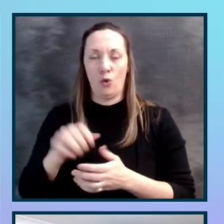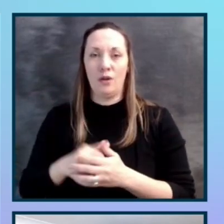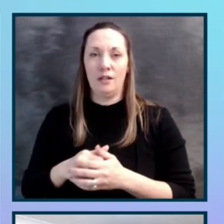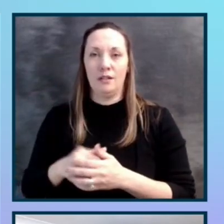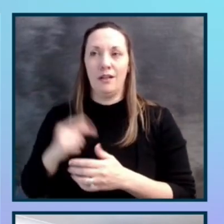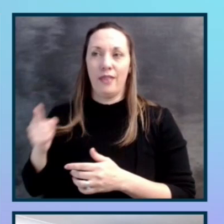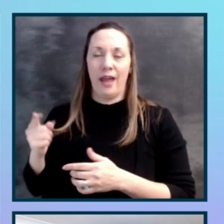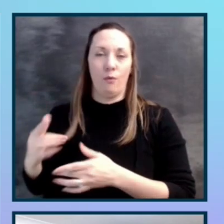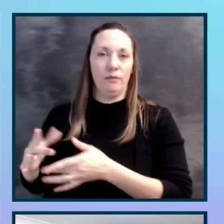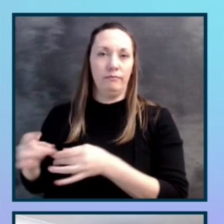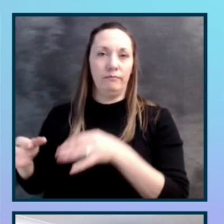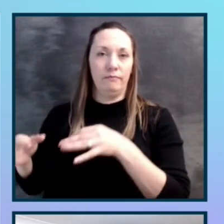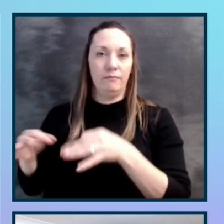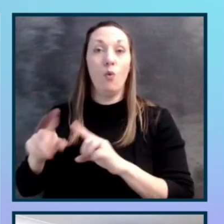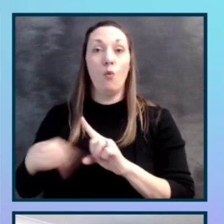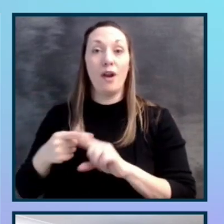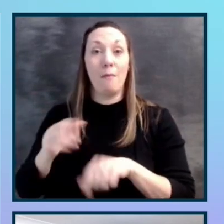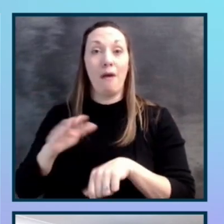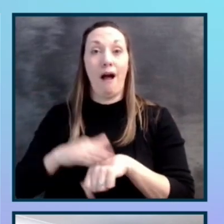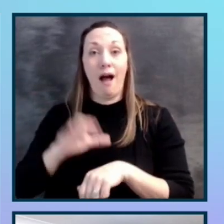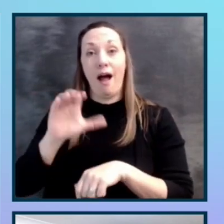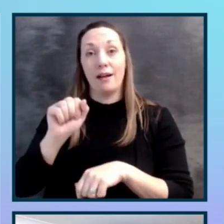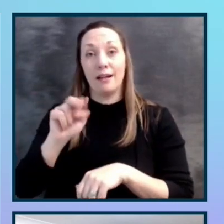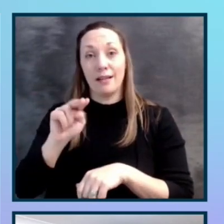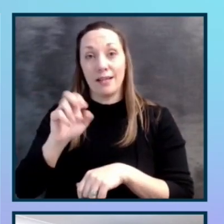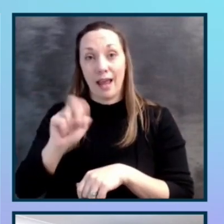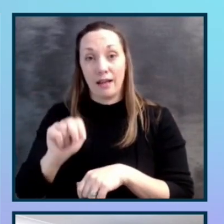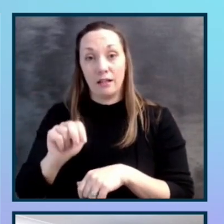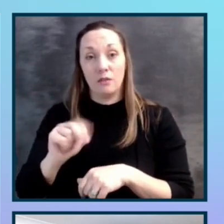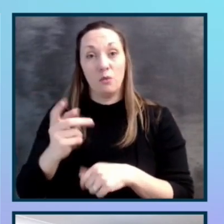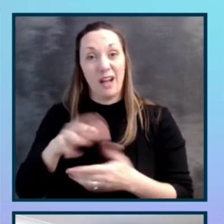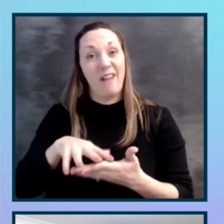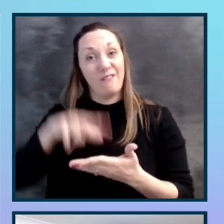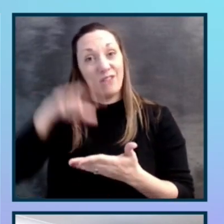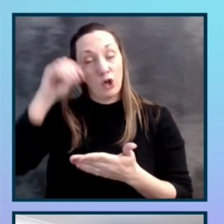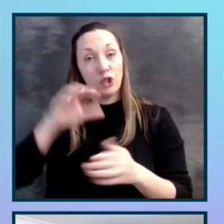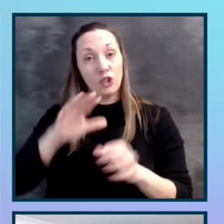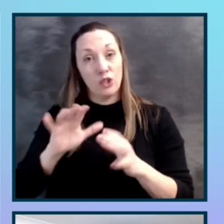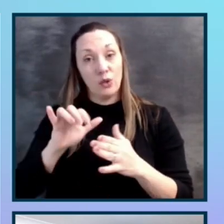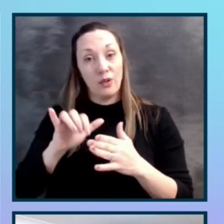Once I'm on a cannon, which I've kind of learned to do, I've kind of learned to find my way to the cannons